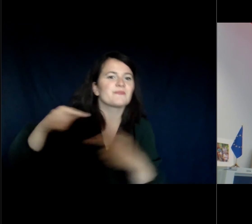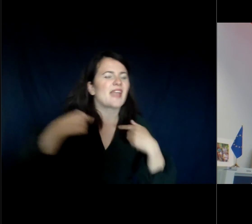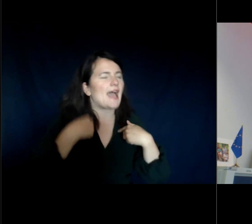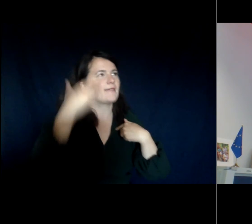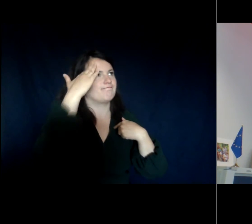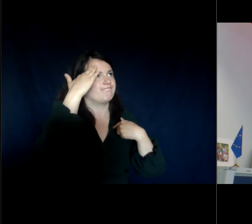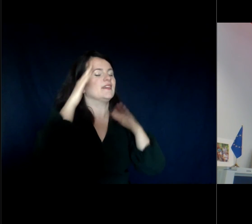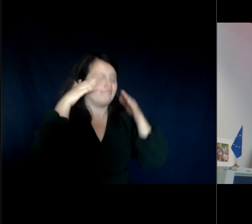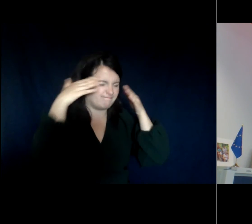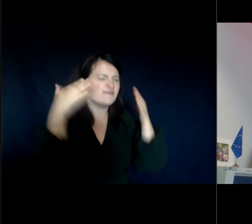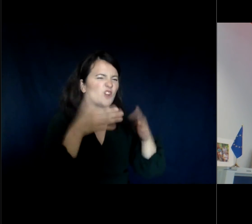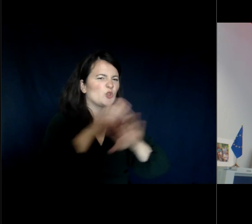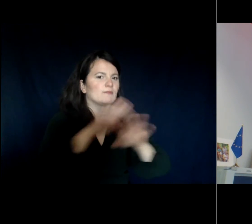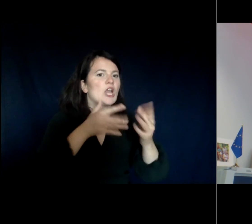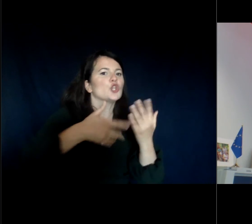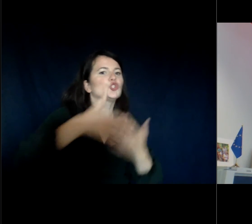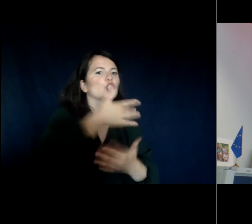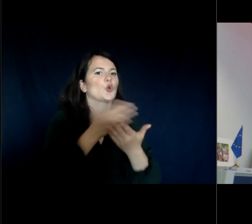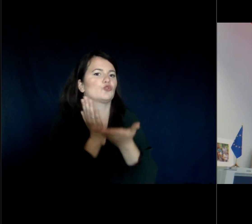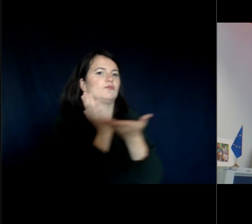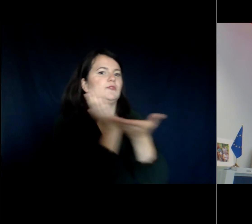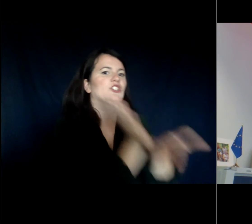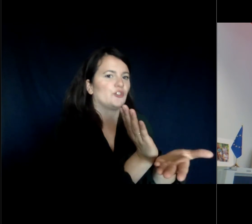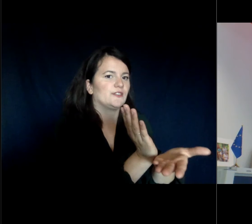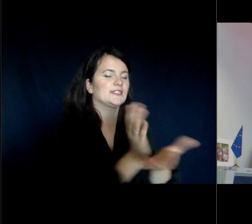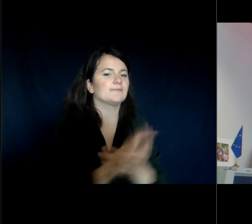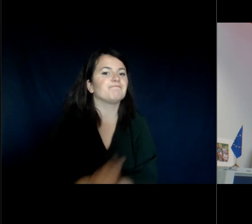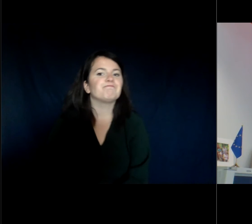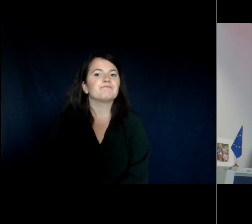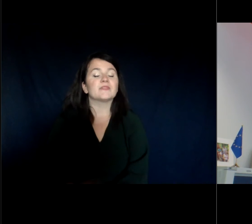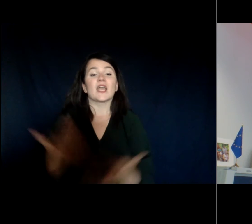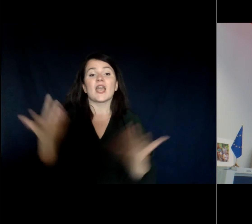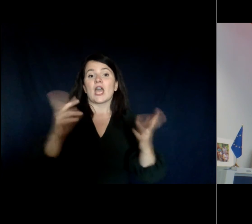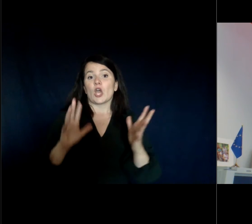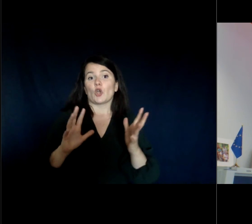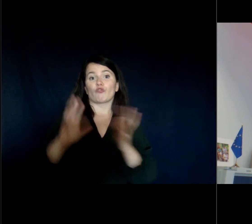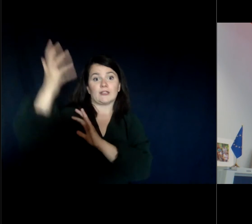Since day one of the crisis, since early February,